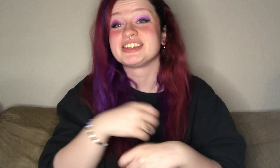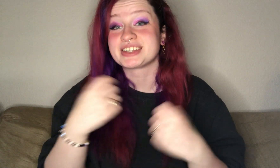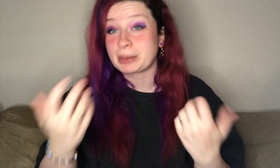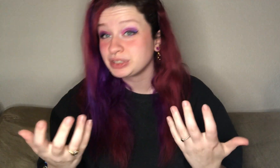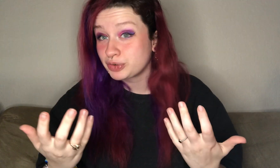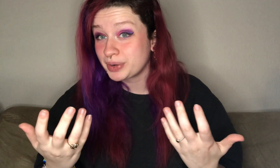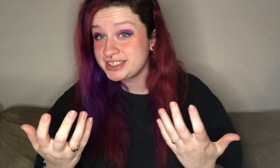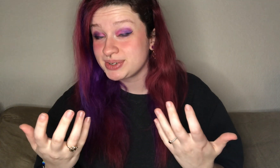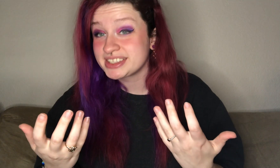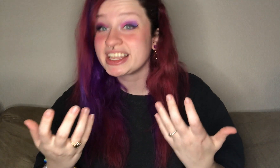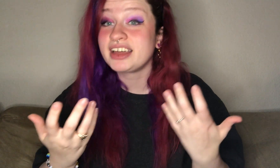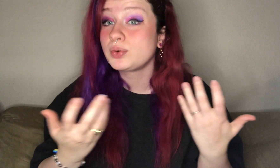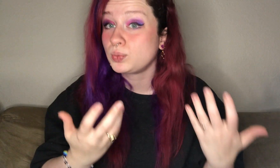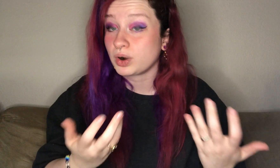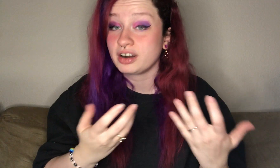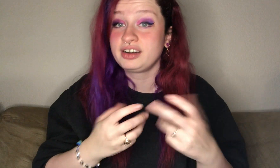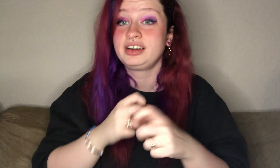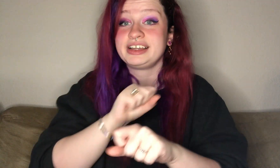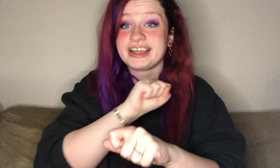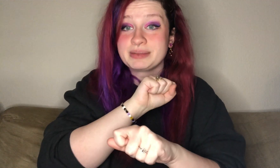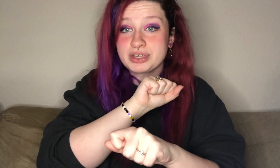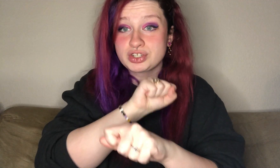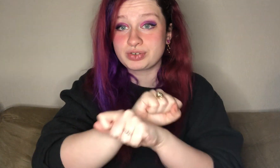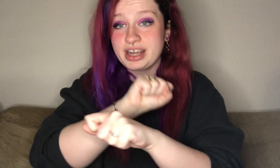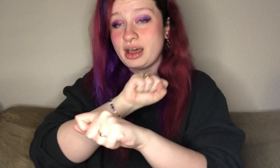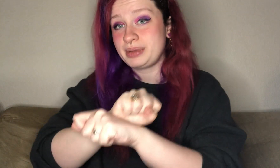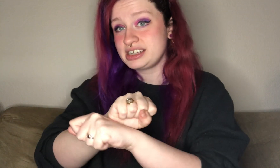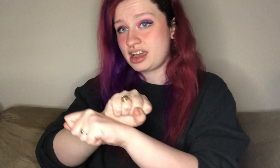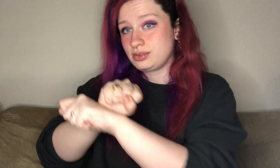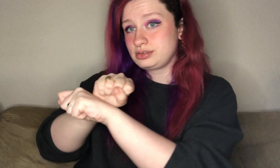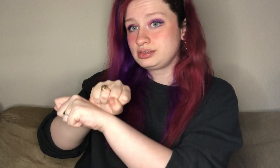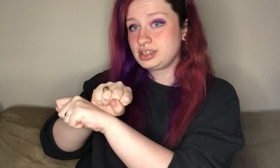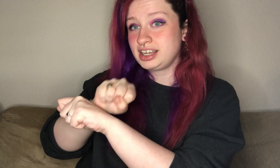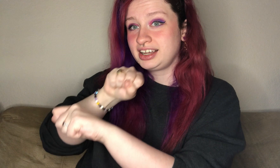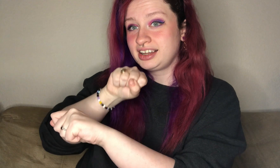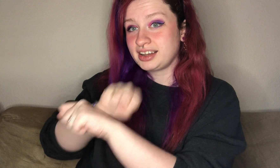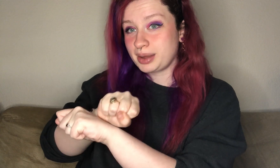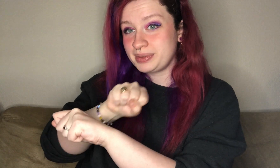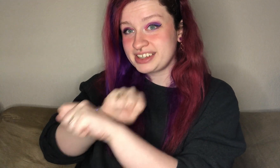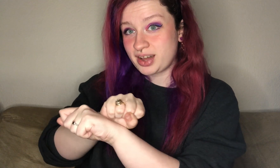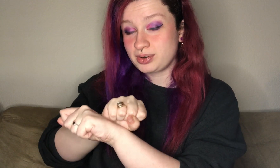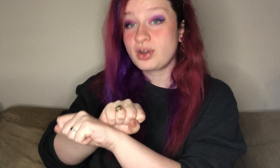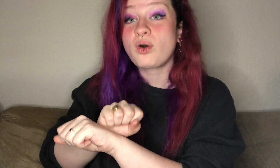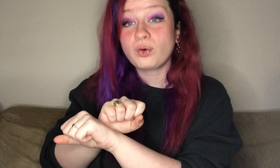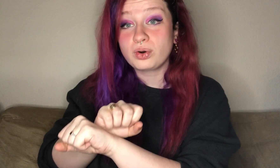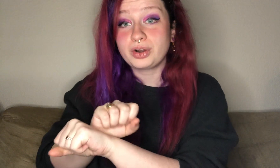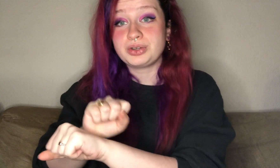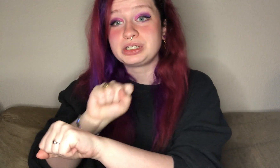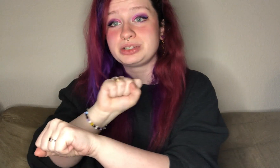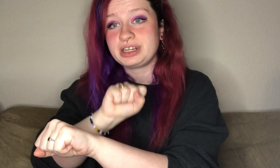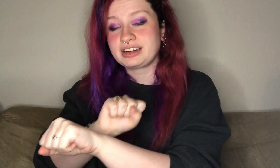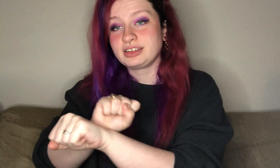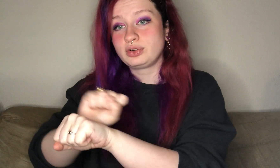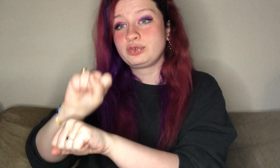a couple different ways you can sign work it can be straight up and down up and down or you can do it in a little